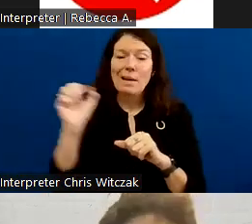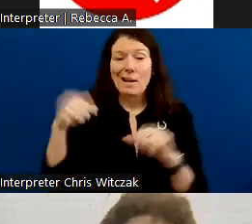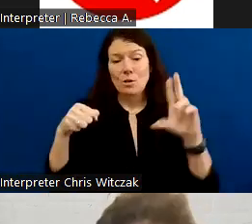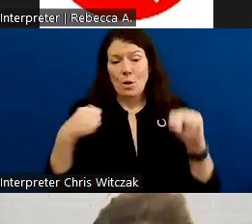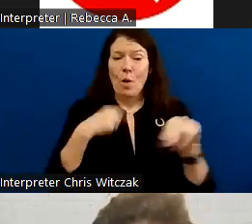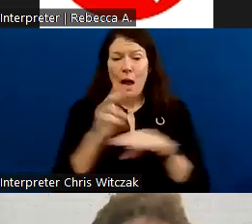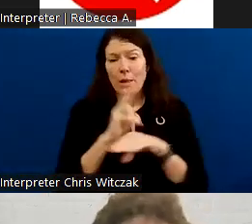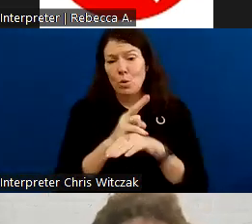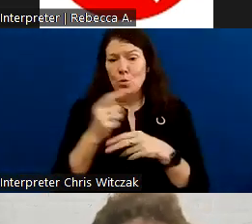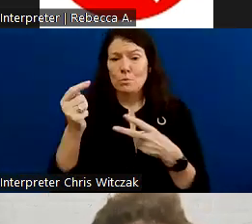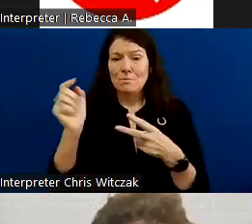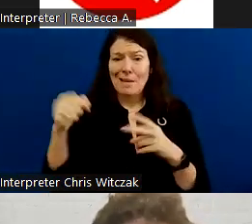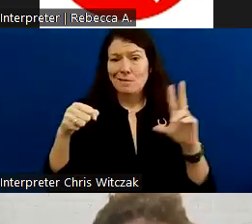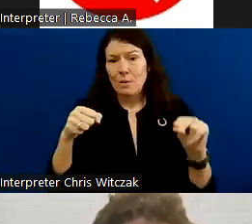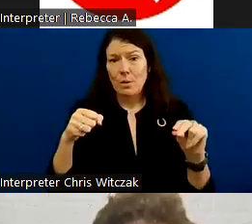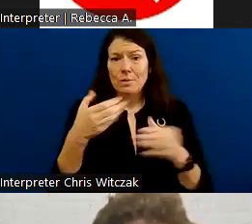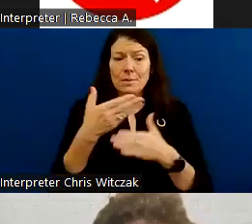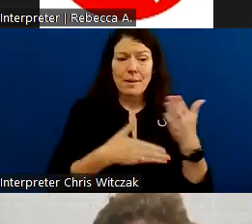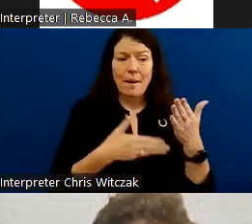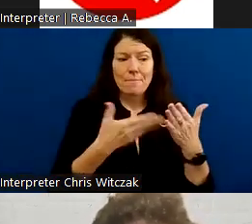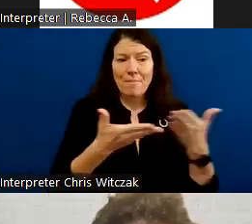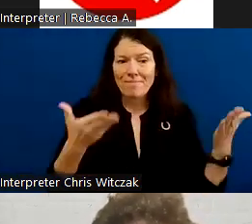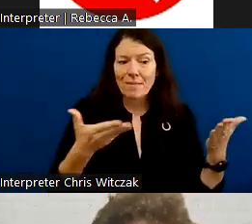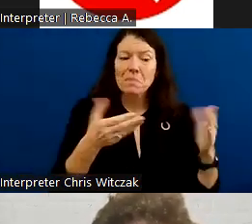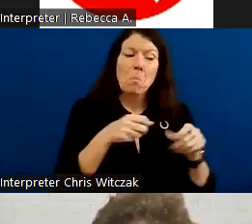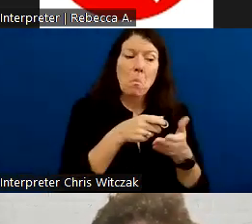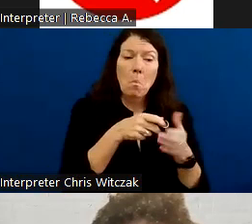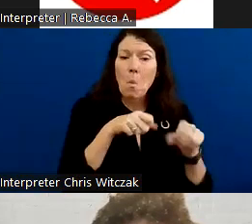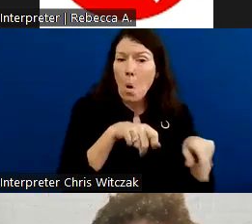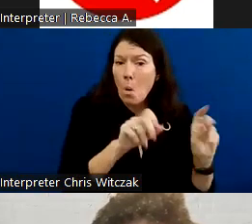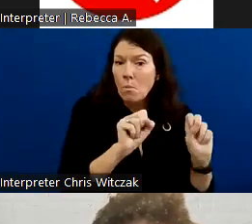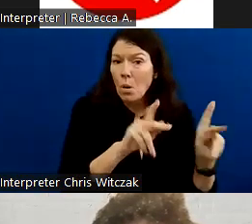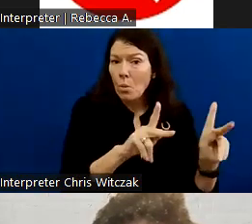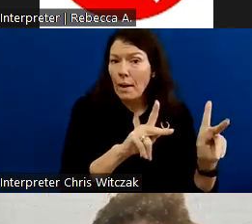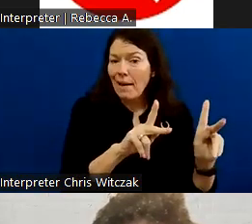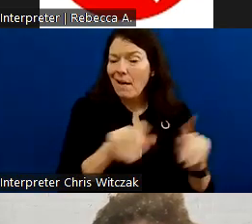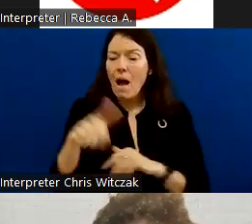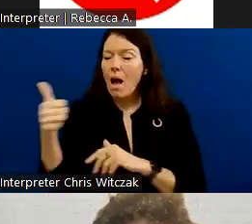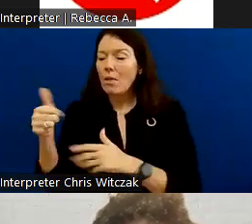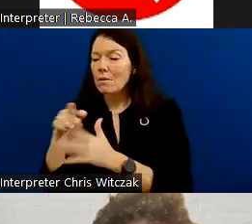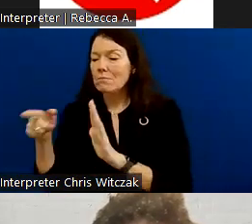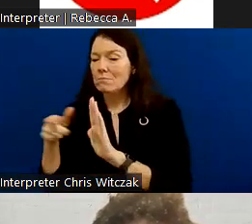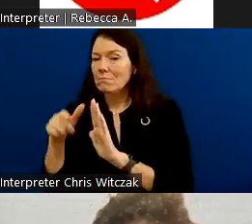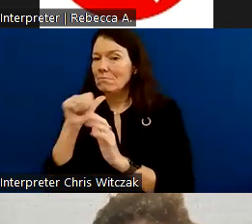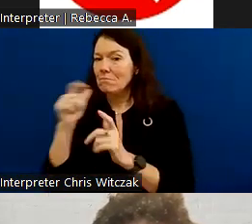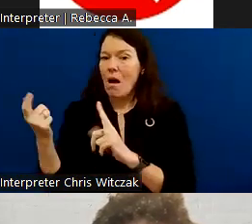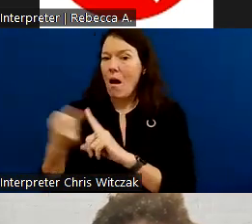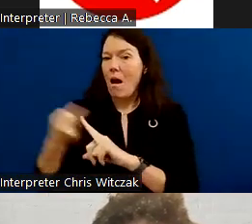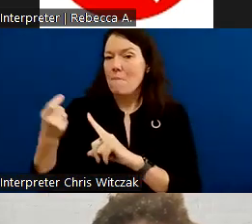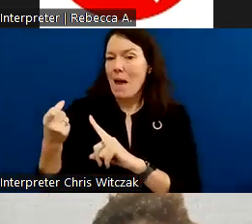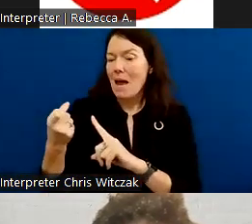that some substances can be okay to use but other substances are automatically dangerous